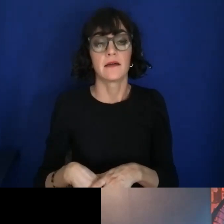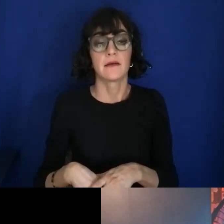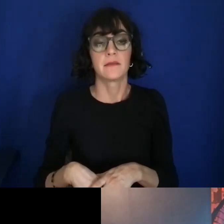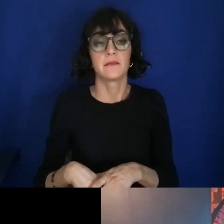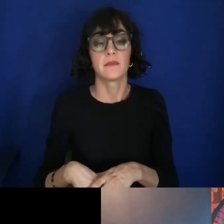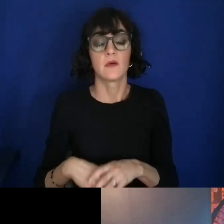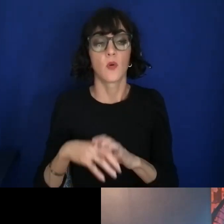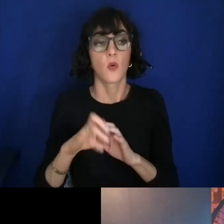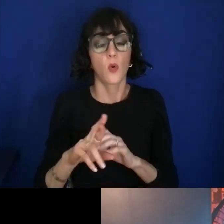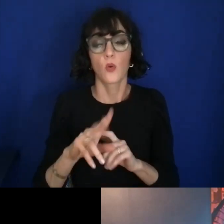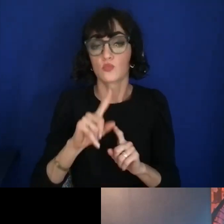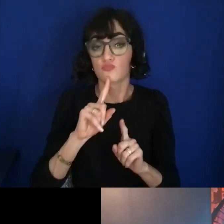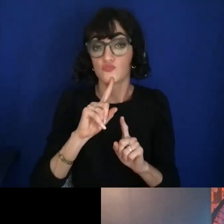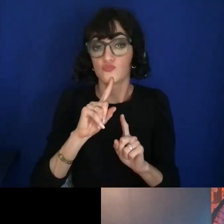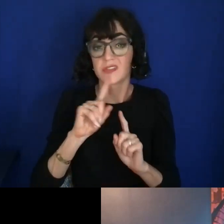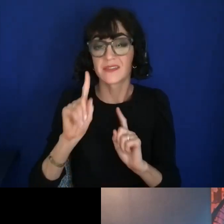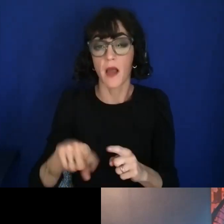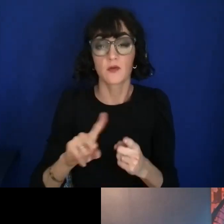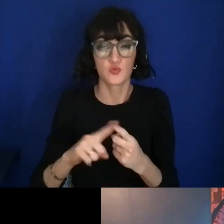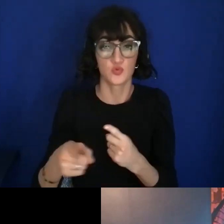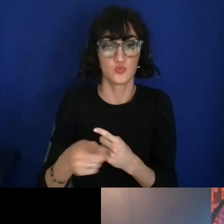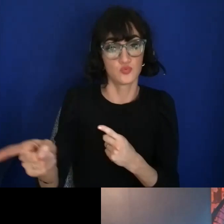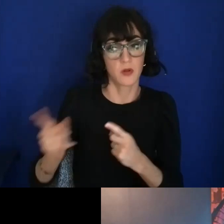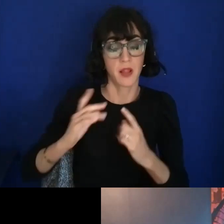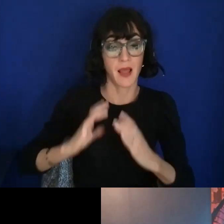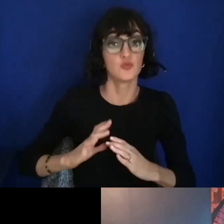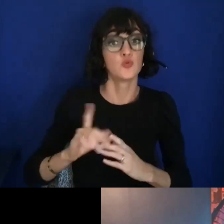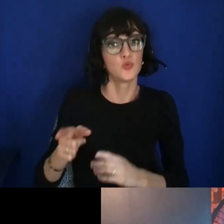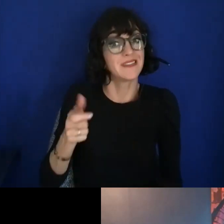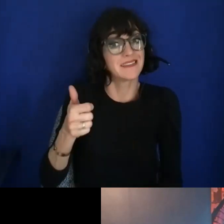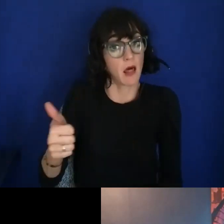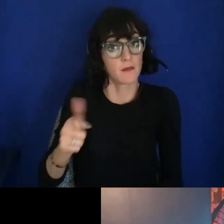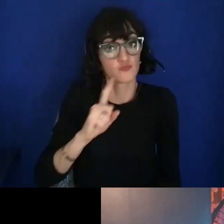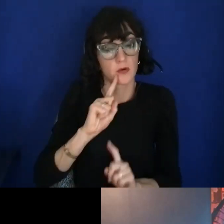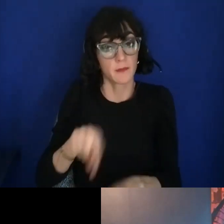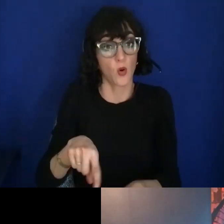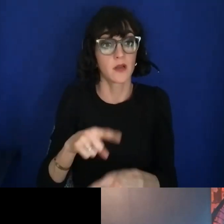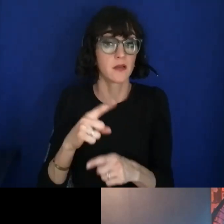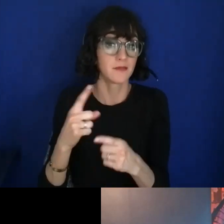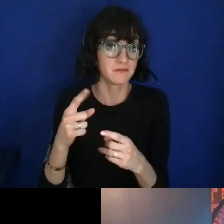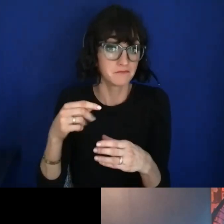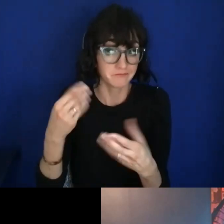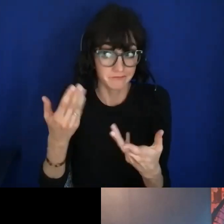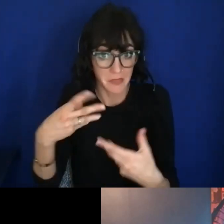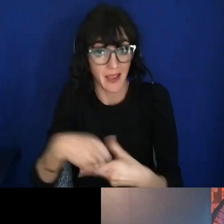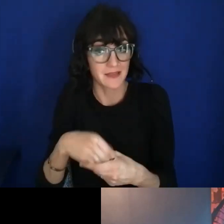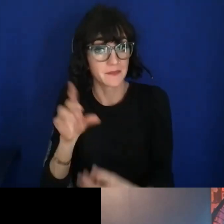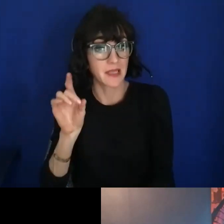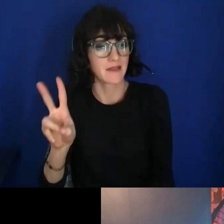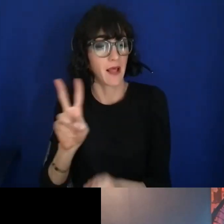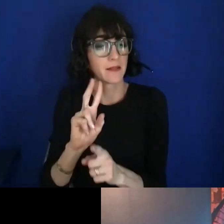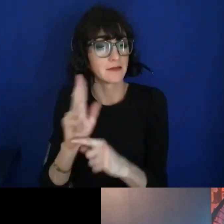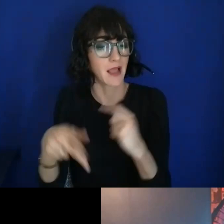that identify that reported self-reported being in a domestic violence situation and